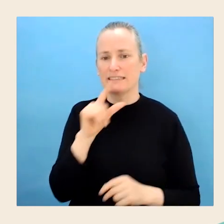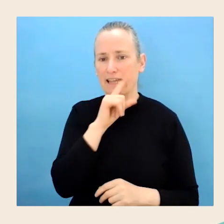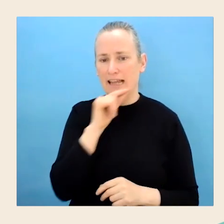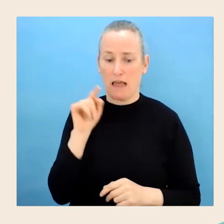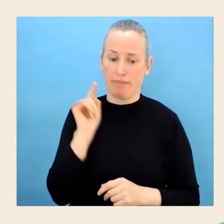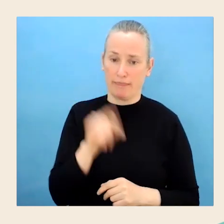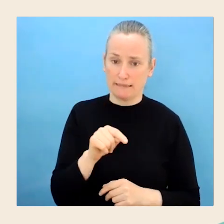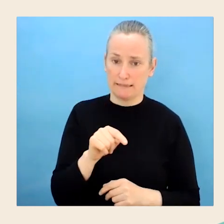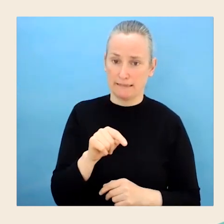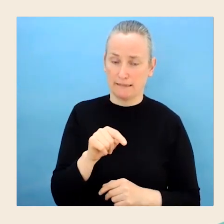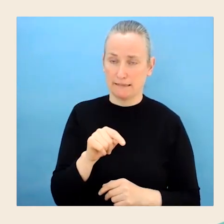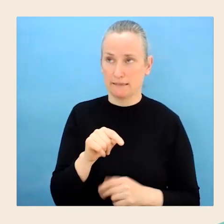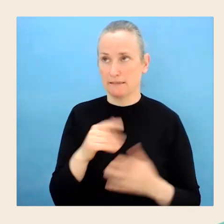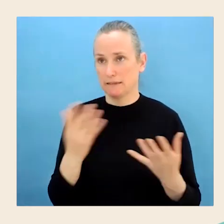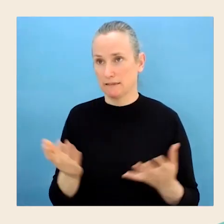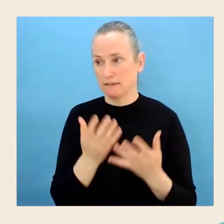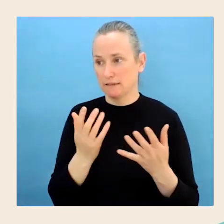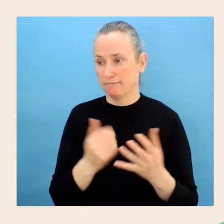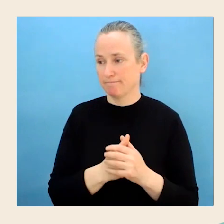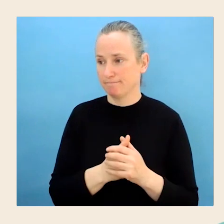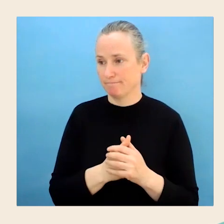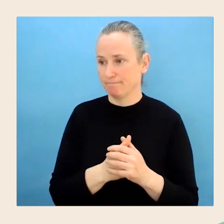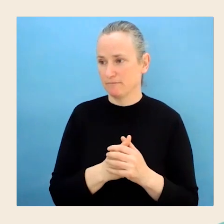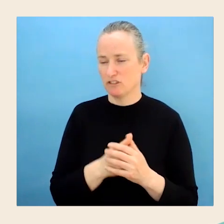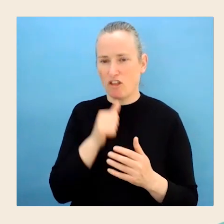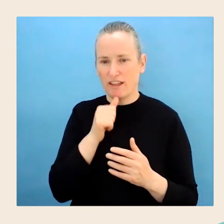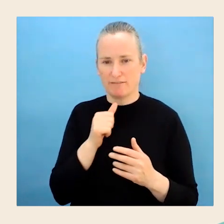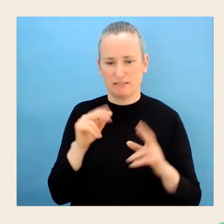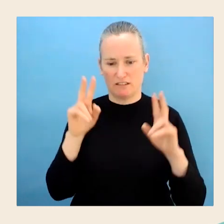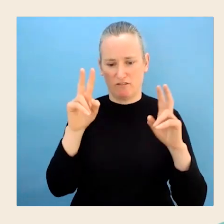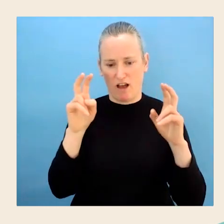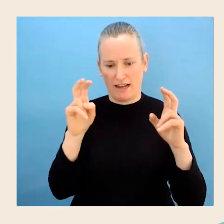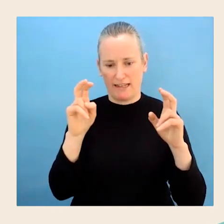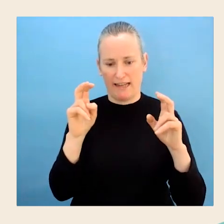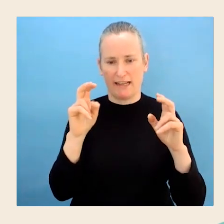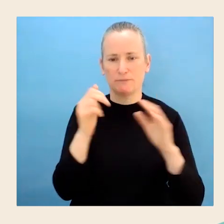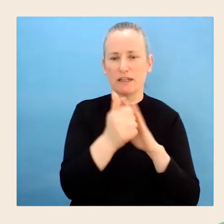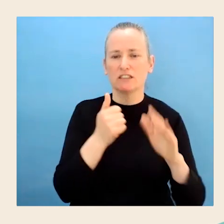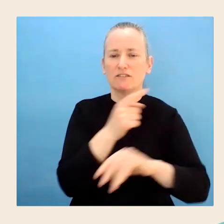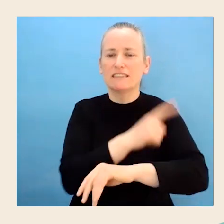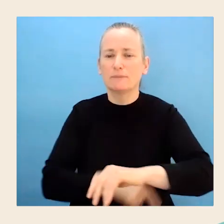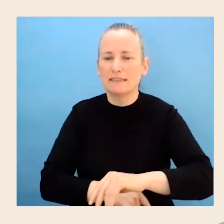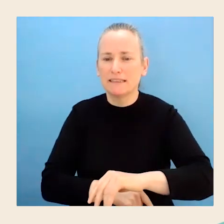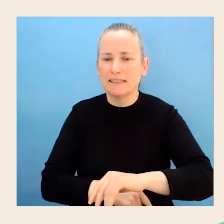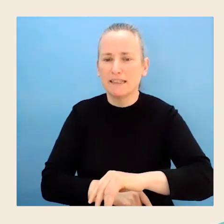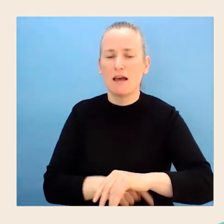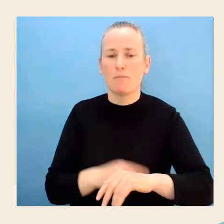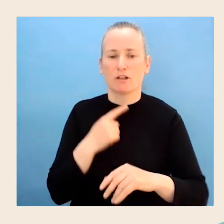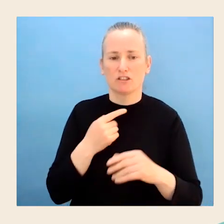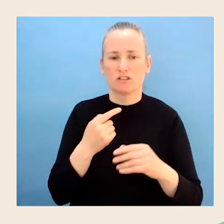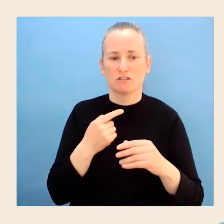It doesn't define an experience of disability, but it opens many windows into the experience of disability